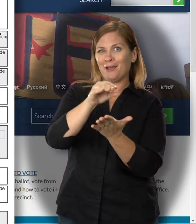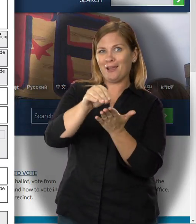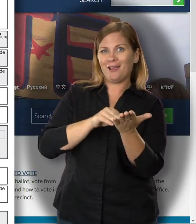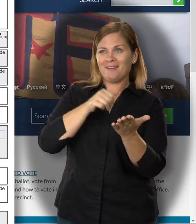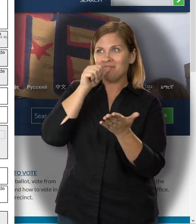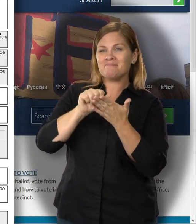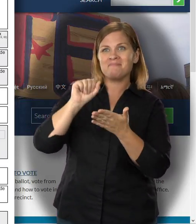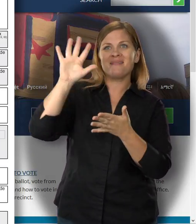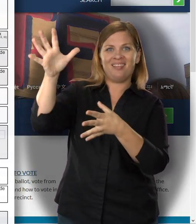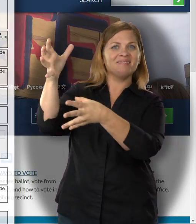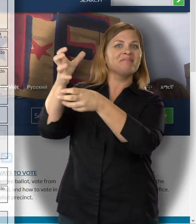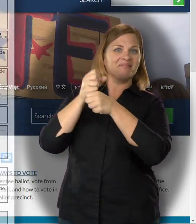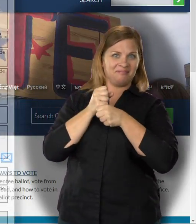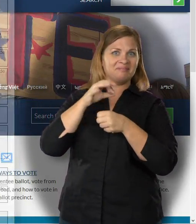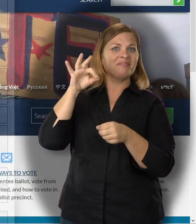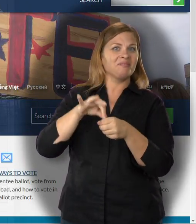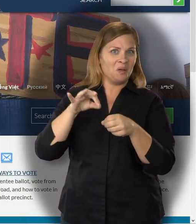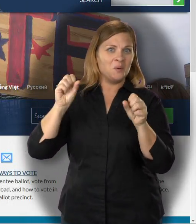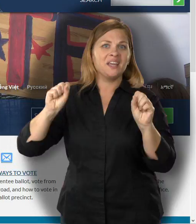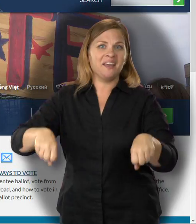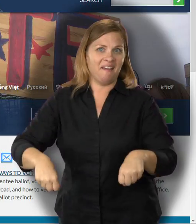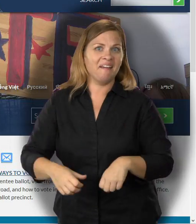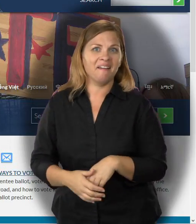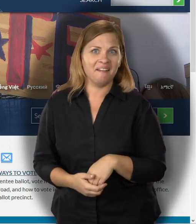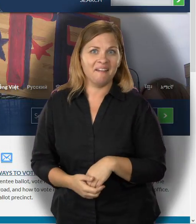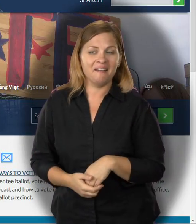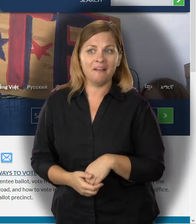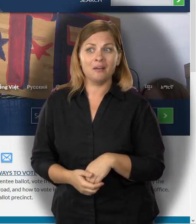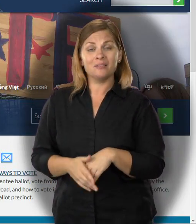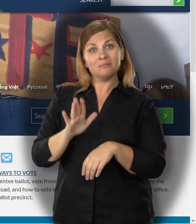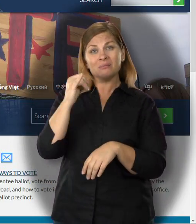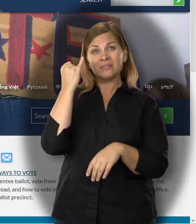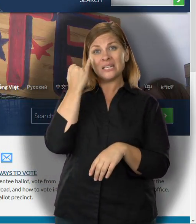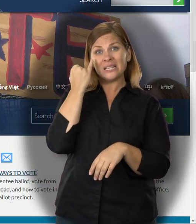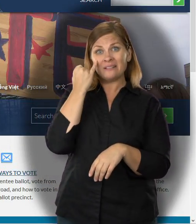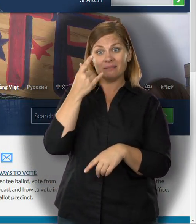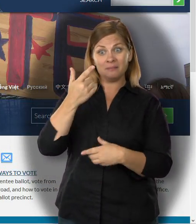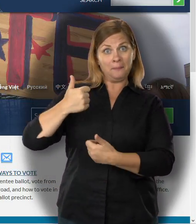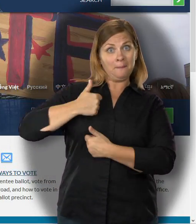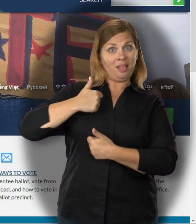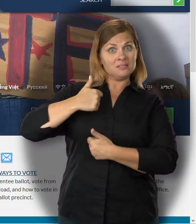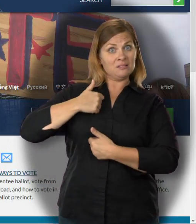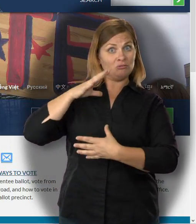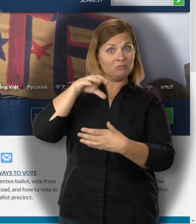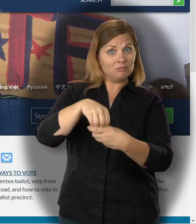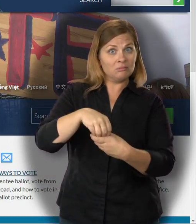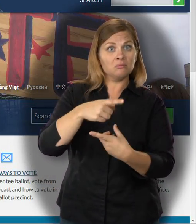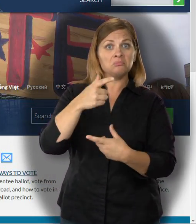but you'll have to use the paper form. If you are in the military or are overseas,